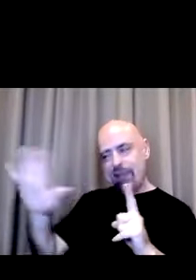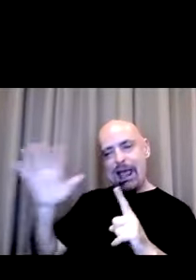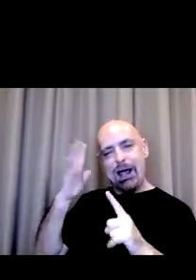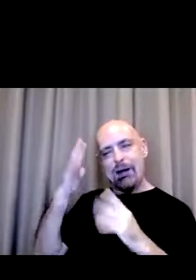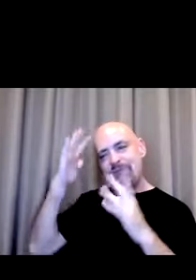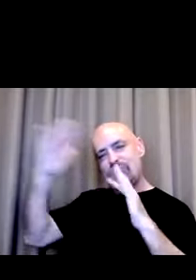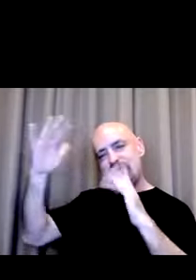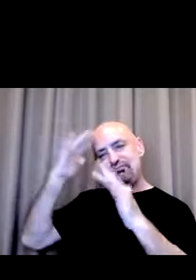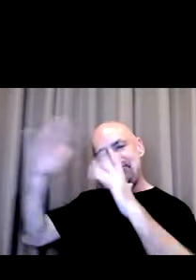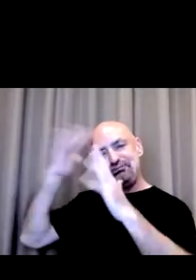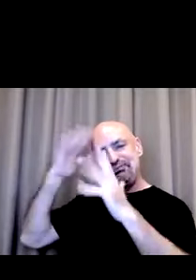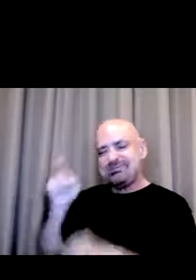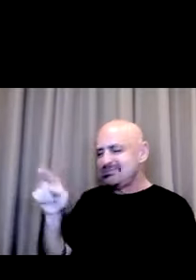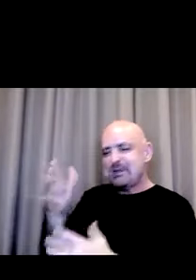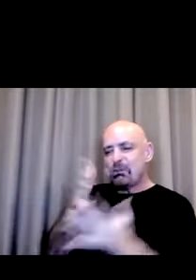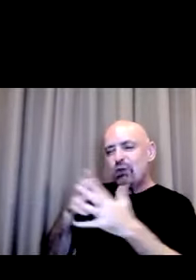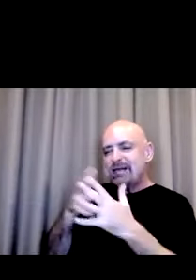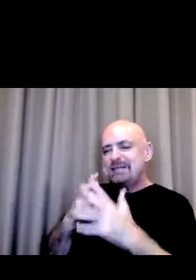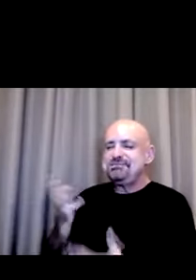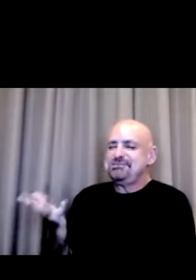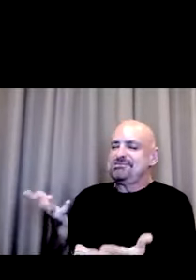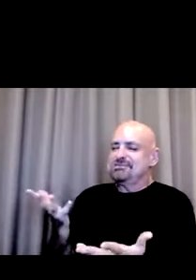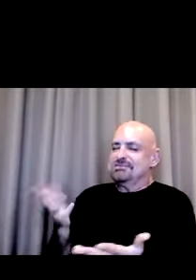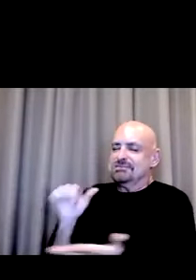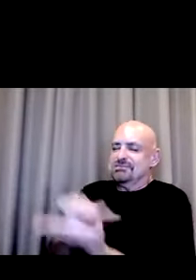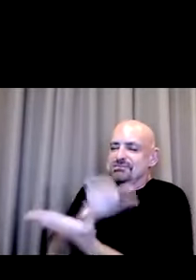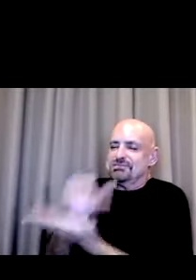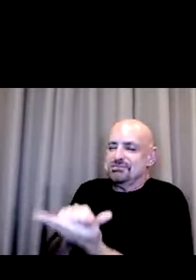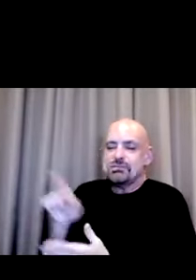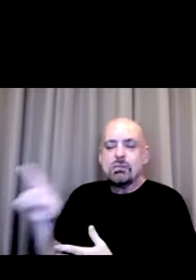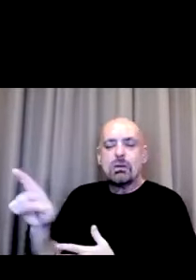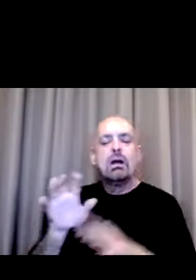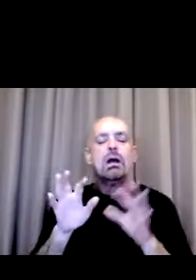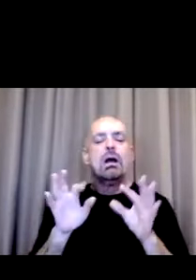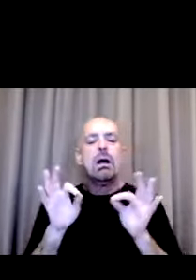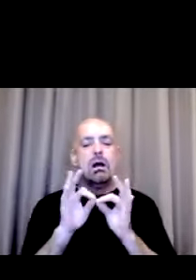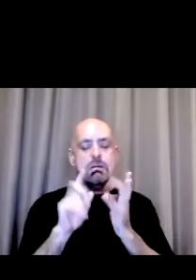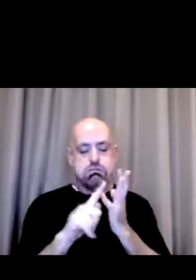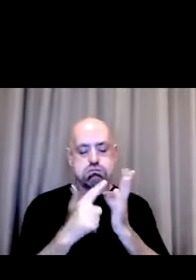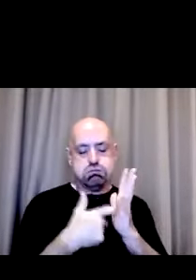quote Wollstonecraft instantaneous applause . You are seeking that all the